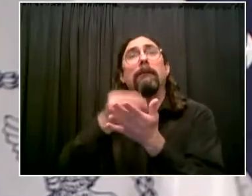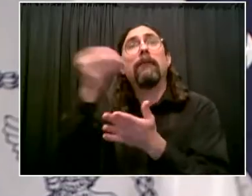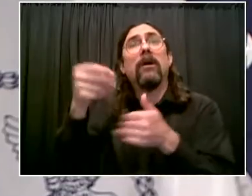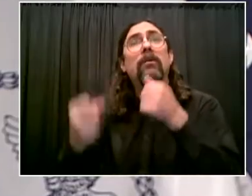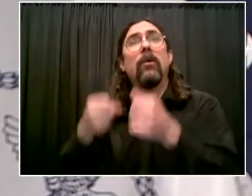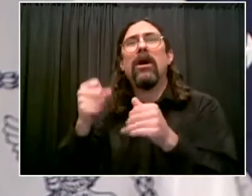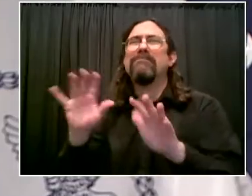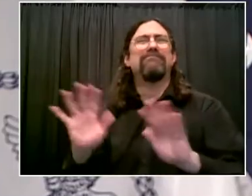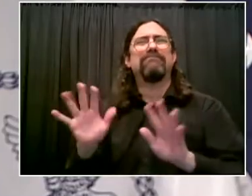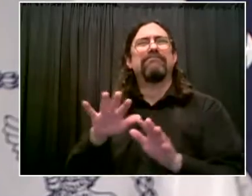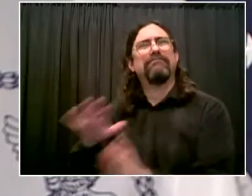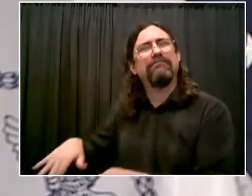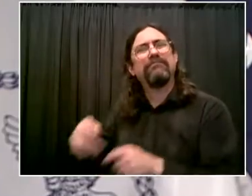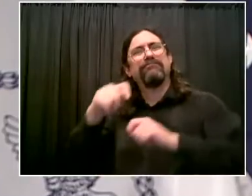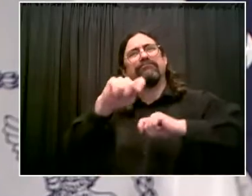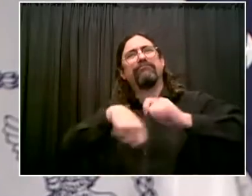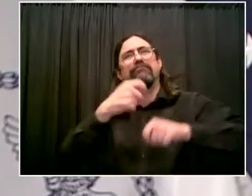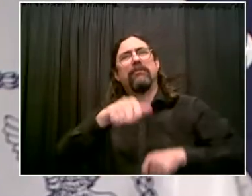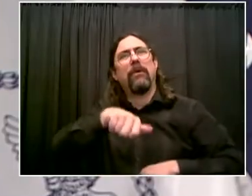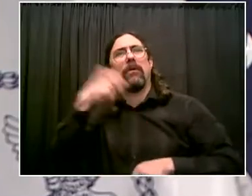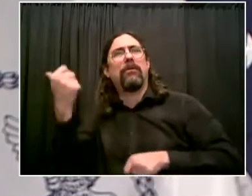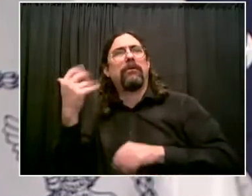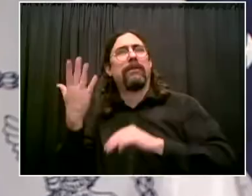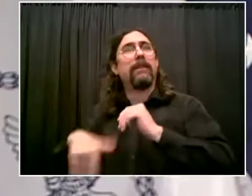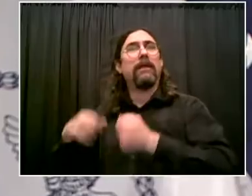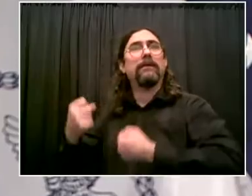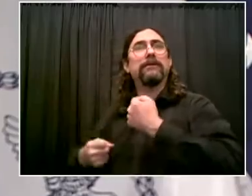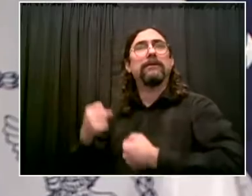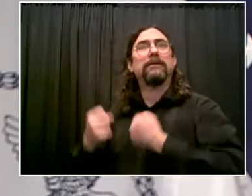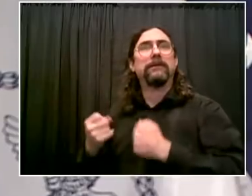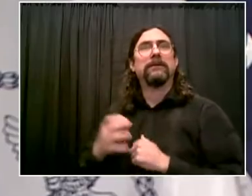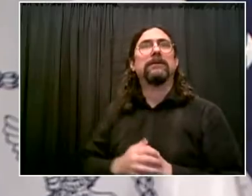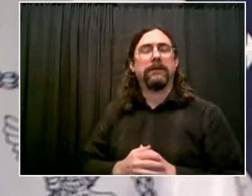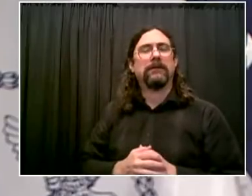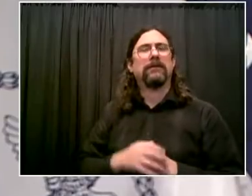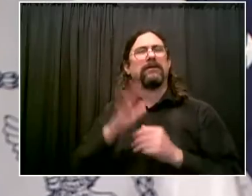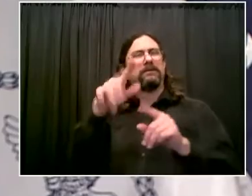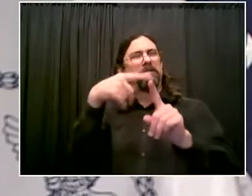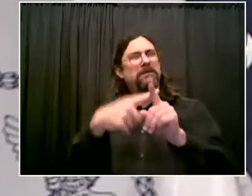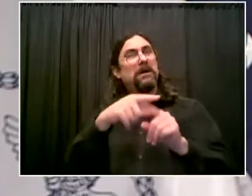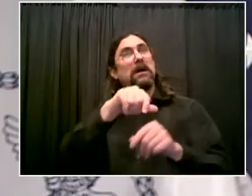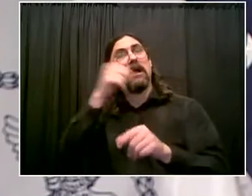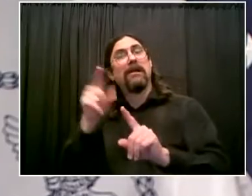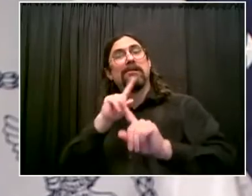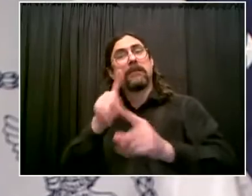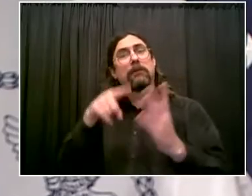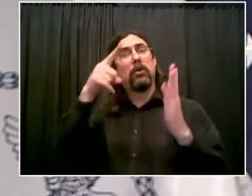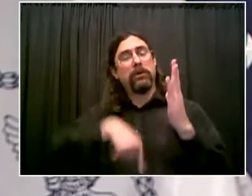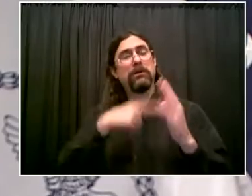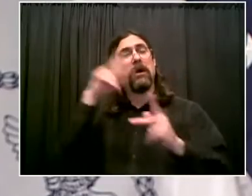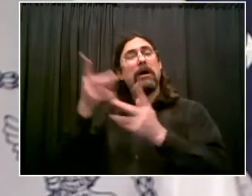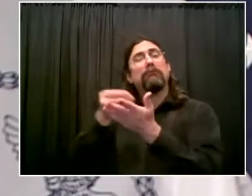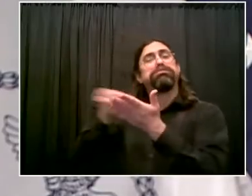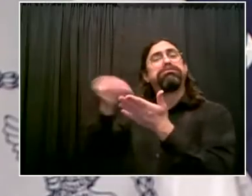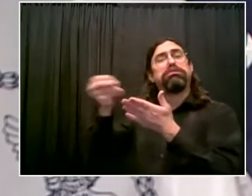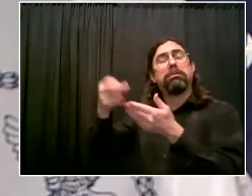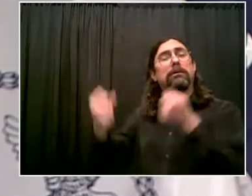AREN'T THE ONES THAT ARE NEEDED TO COMMUTE TO WORK OR BUYING